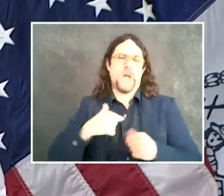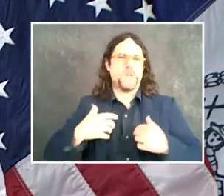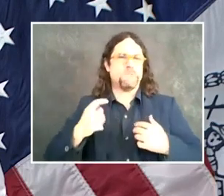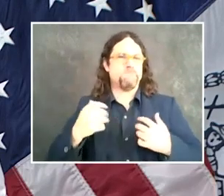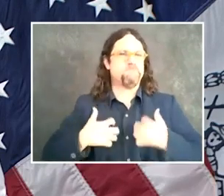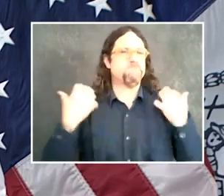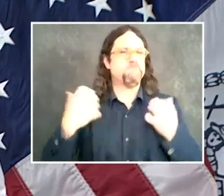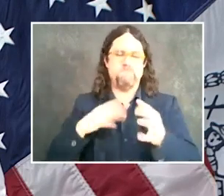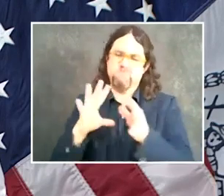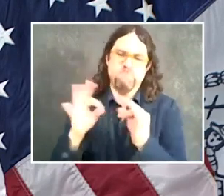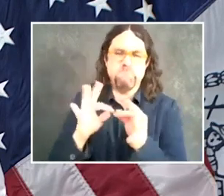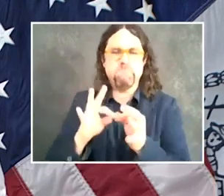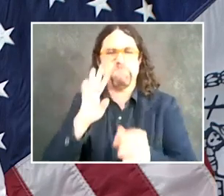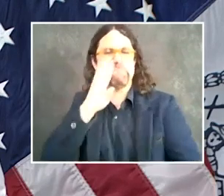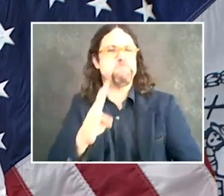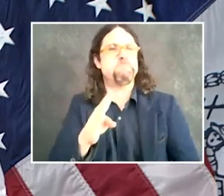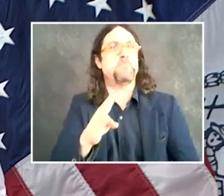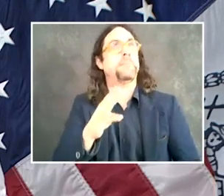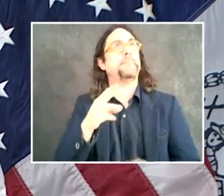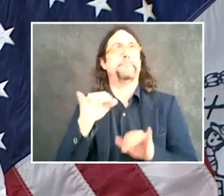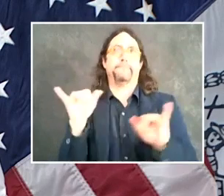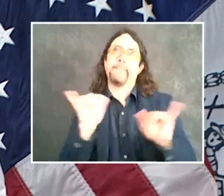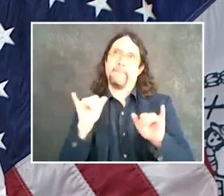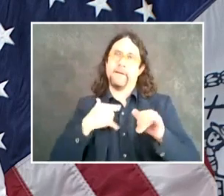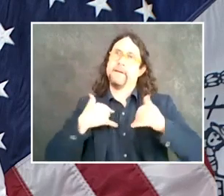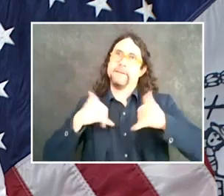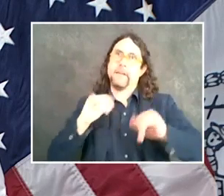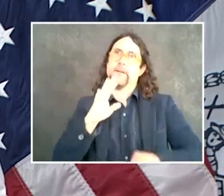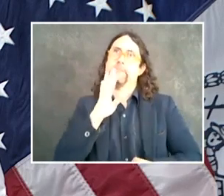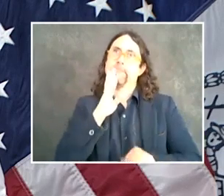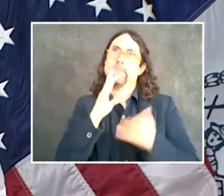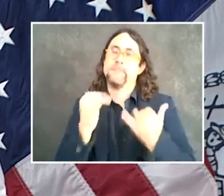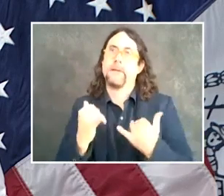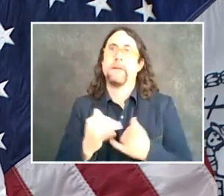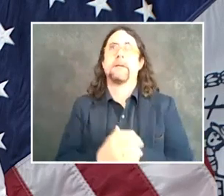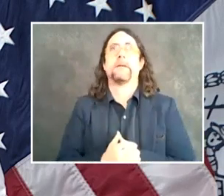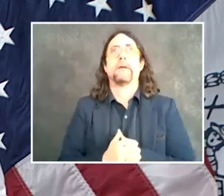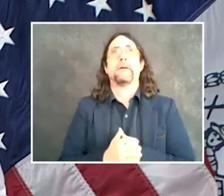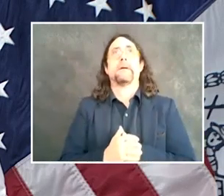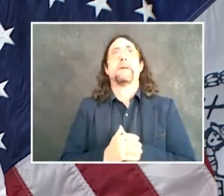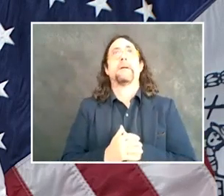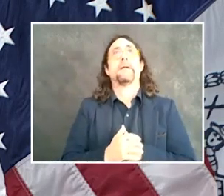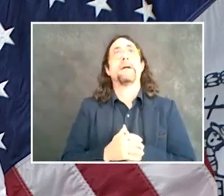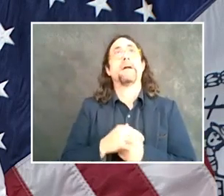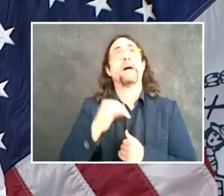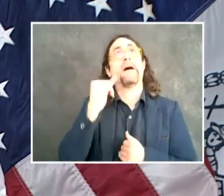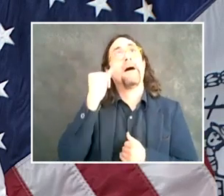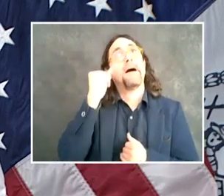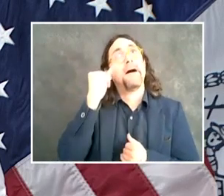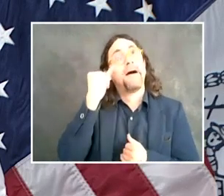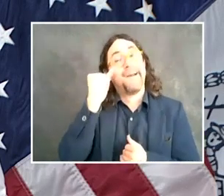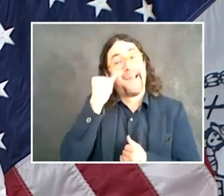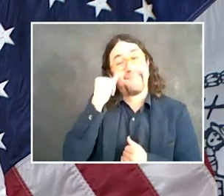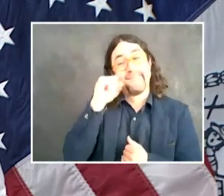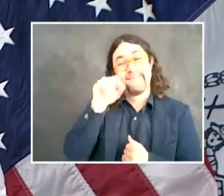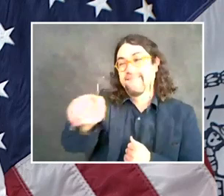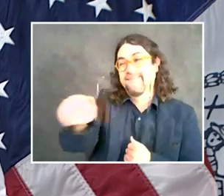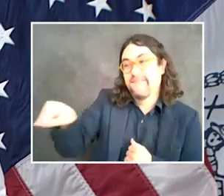IT IN ANY WAY GAVE PEOPLE A FEELING OF BEING TREATED THE WRONG WAY.